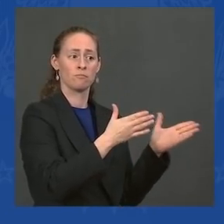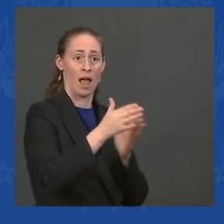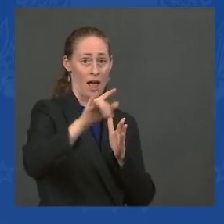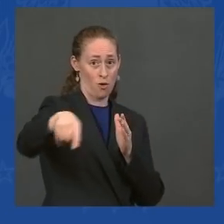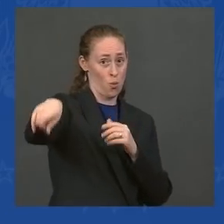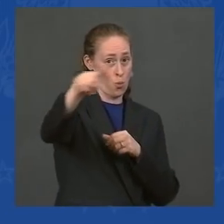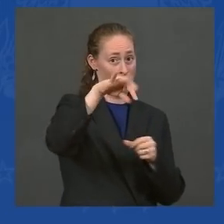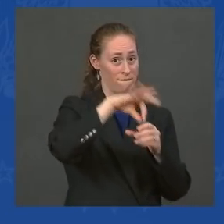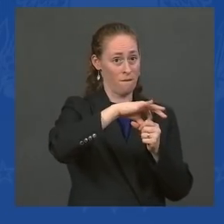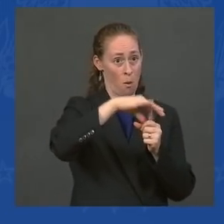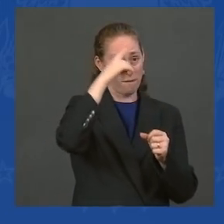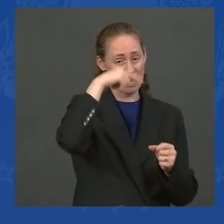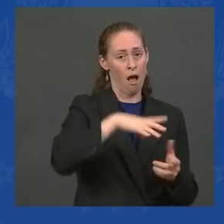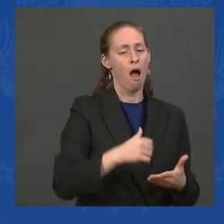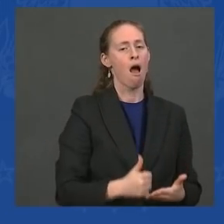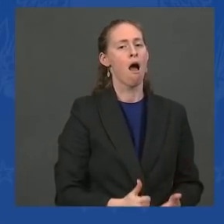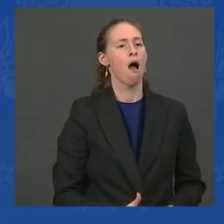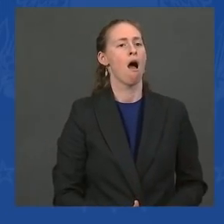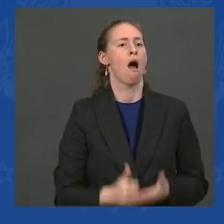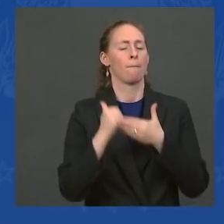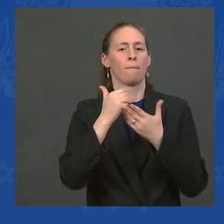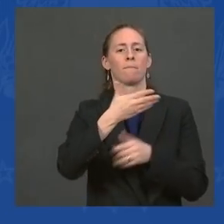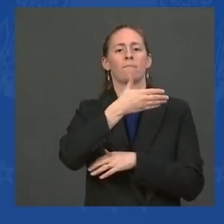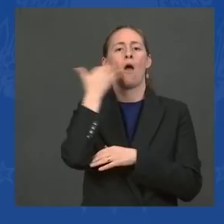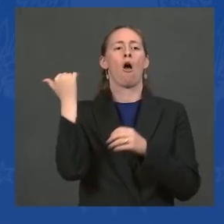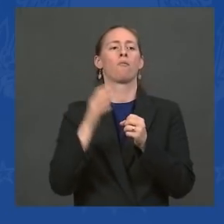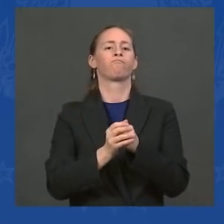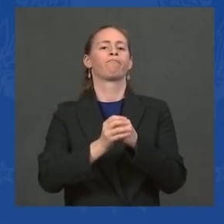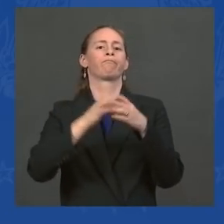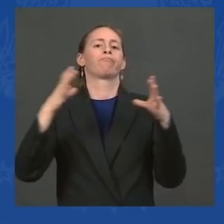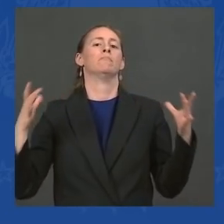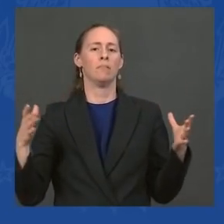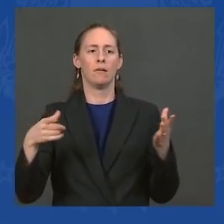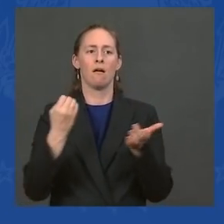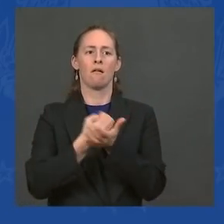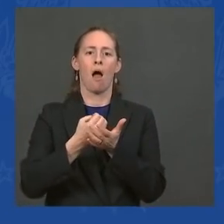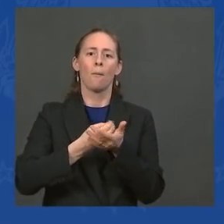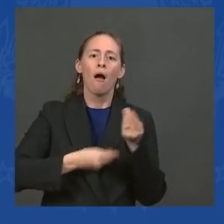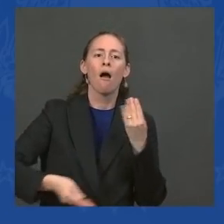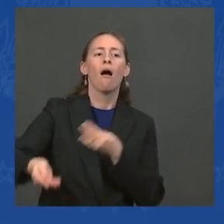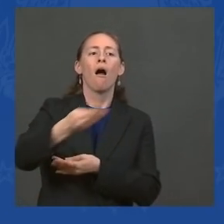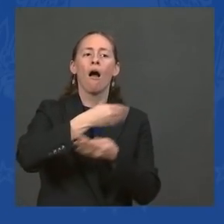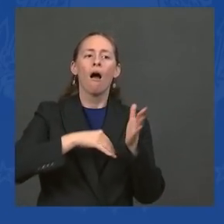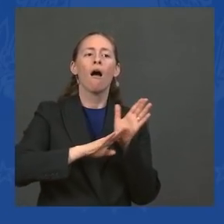and started our economy moving again -- recognizes that people with lower incomes don't get the benefit of that tax rate